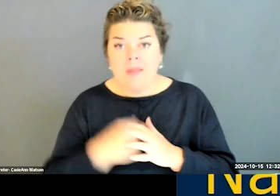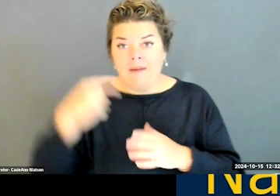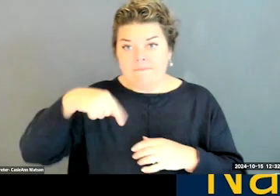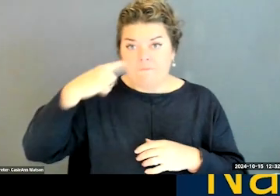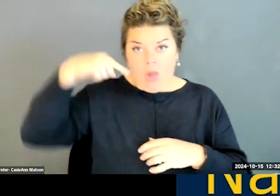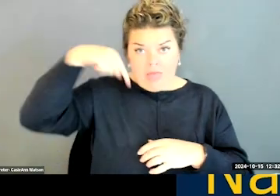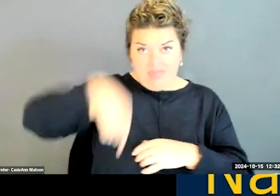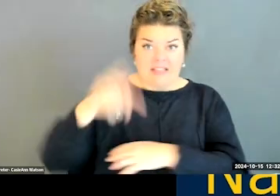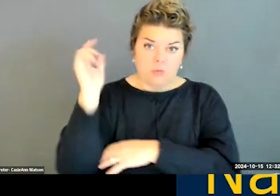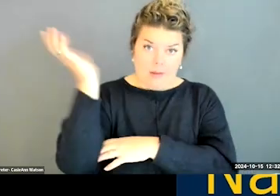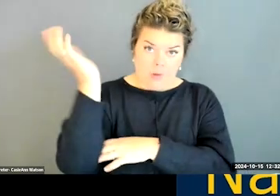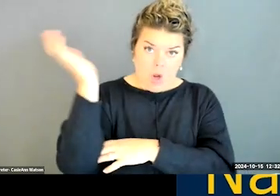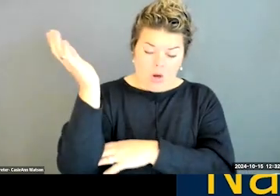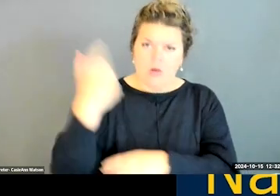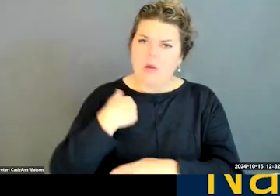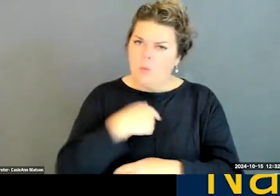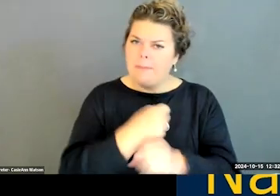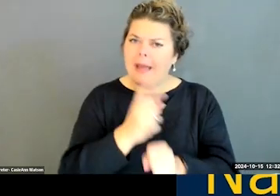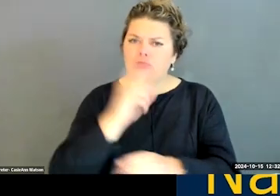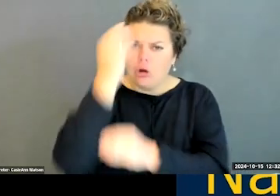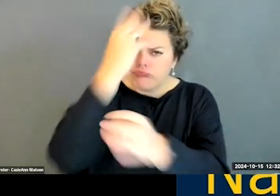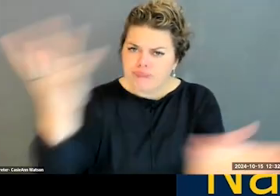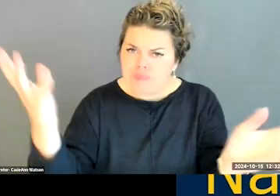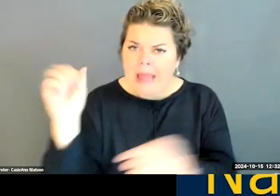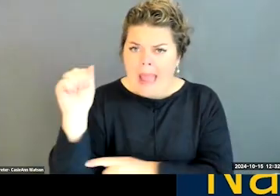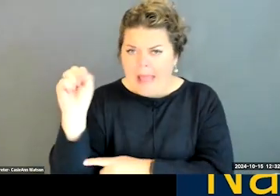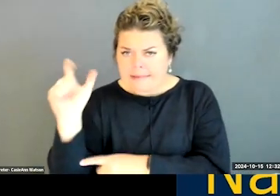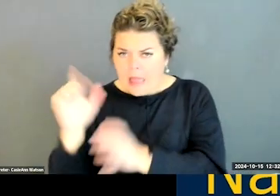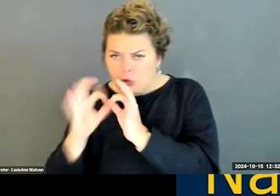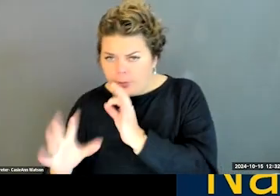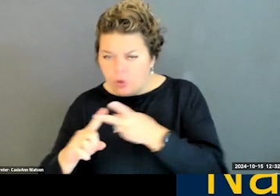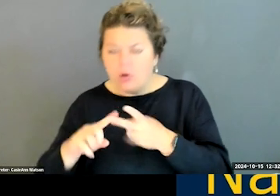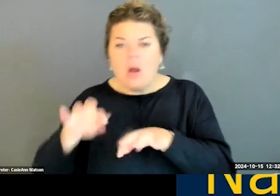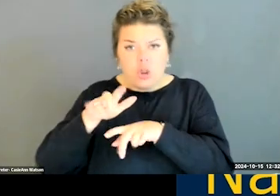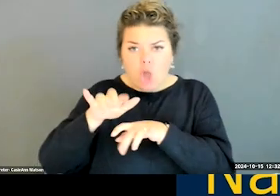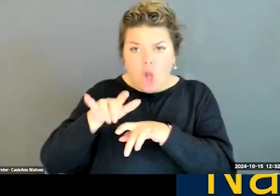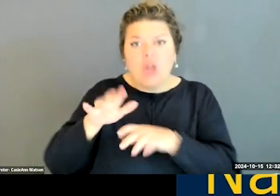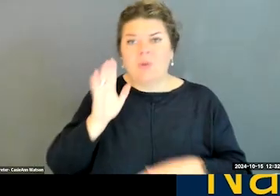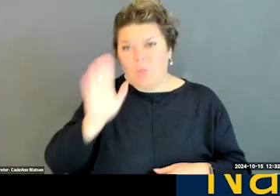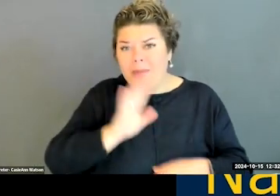we made sure that we shared that ASL interpreters and CART transcription are going to be available.